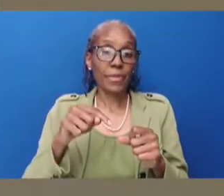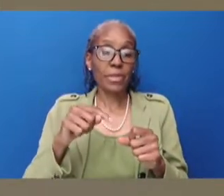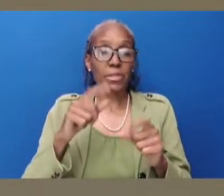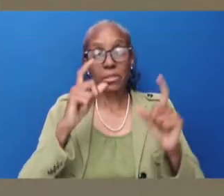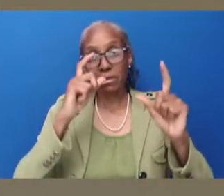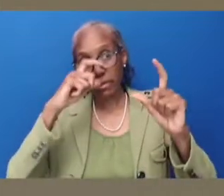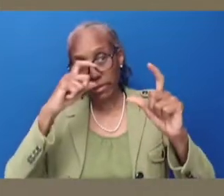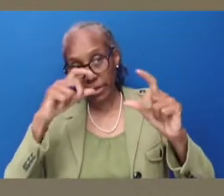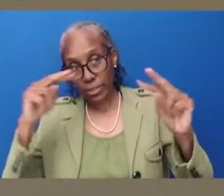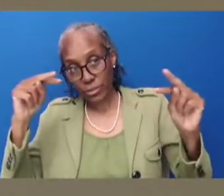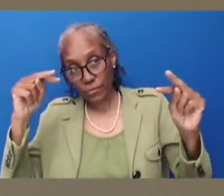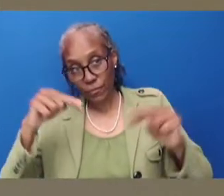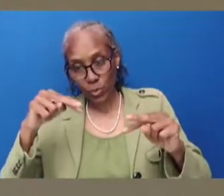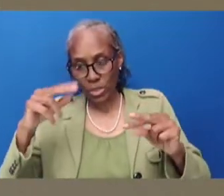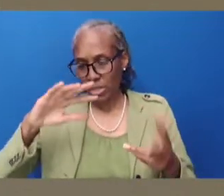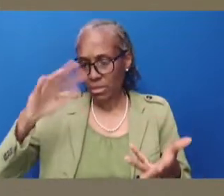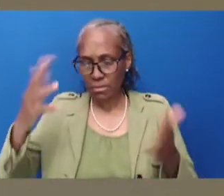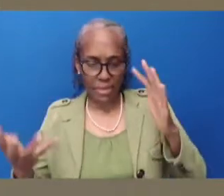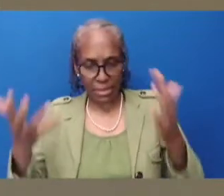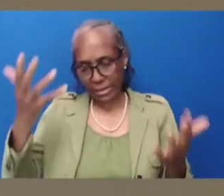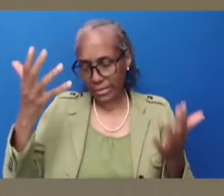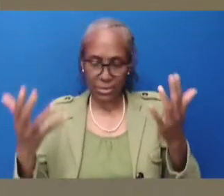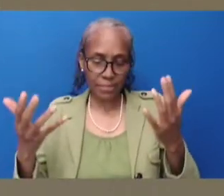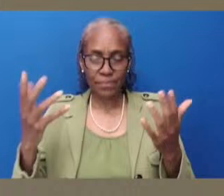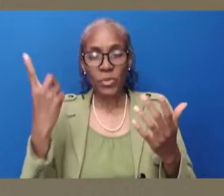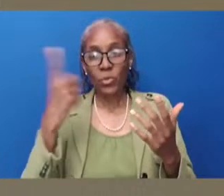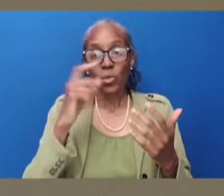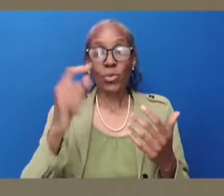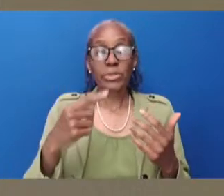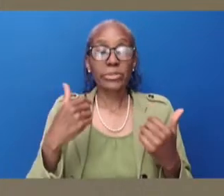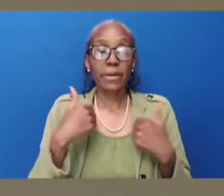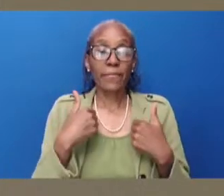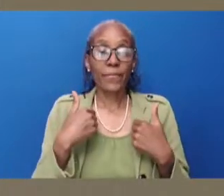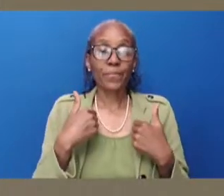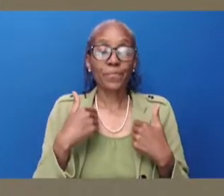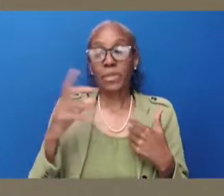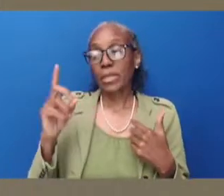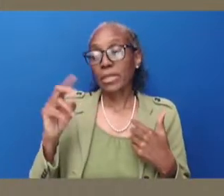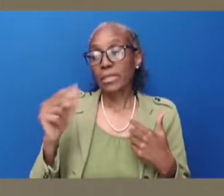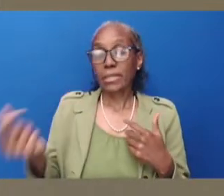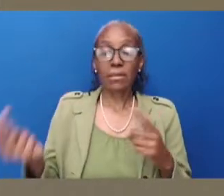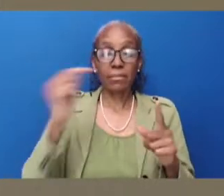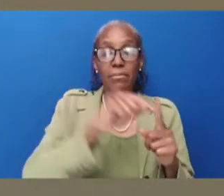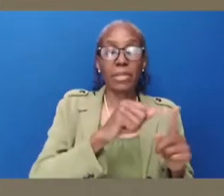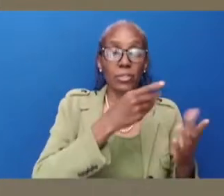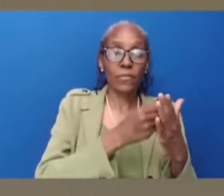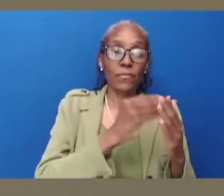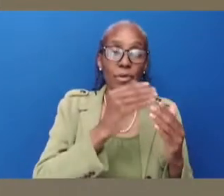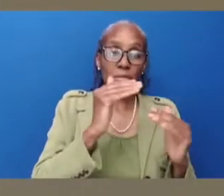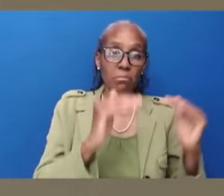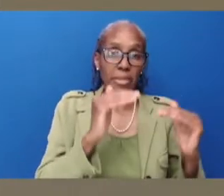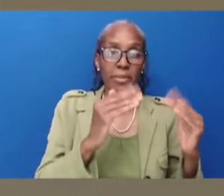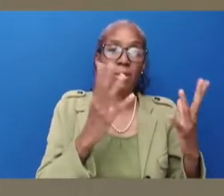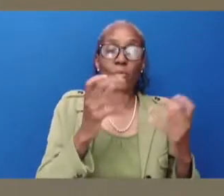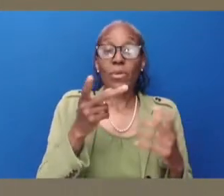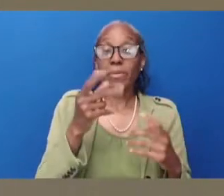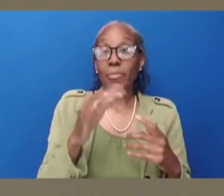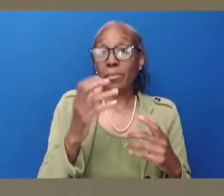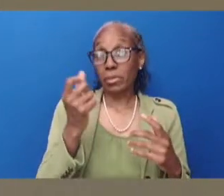THANK OUR STAFF ENOUGH FOR THIS LENS AND FOR BEING ABLE TO BALANCE THIS OUT.